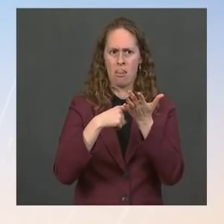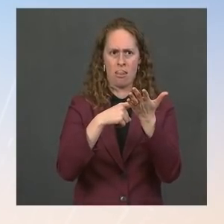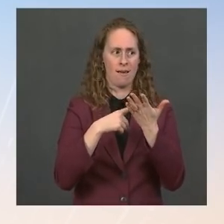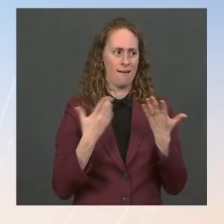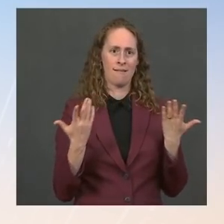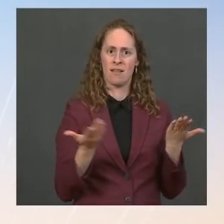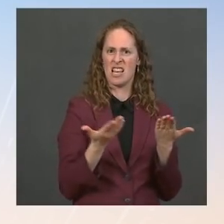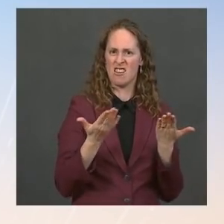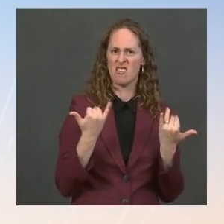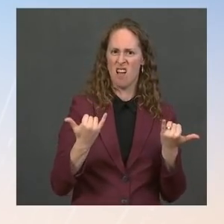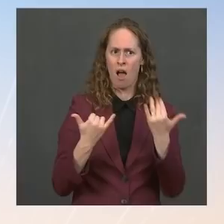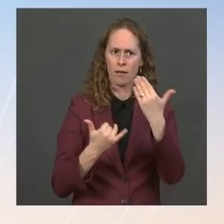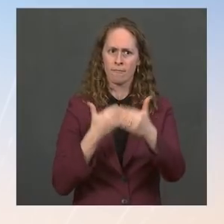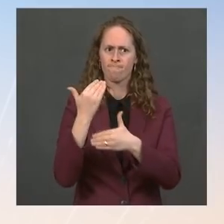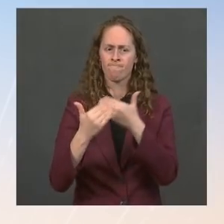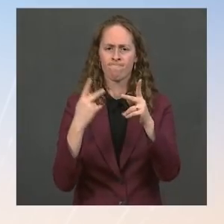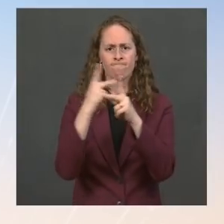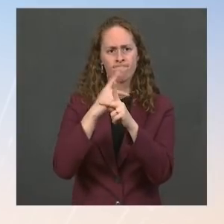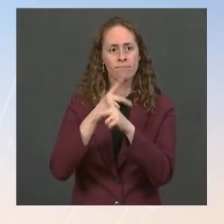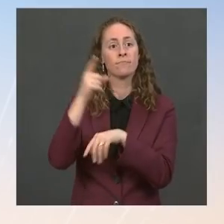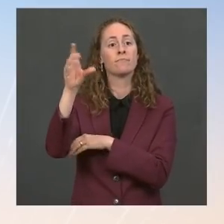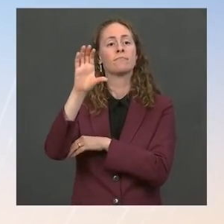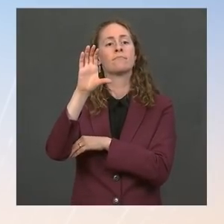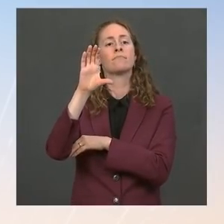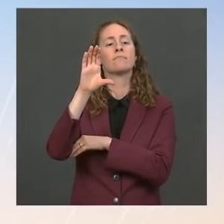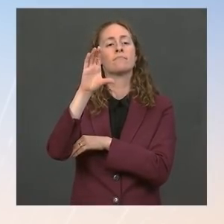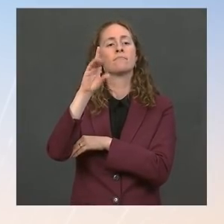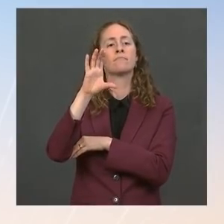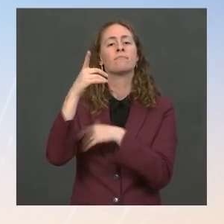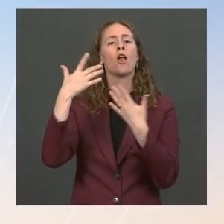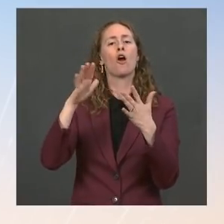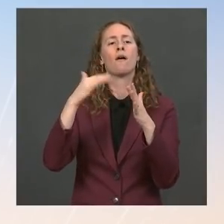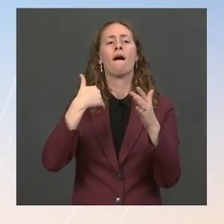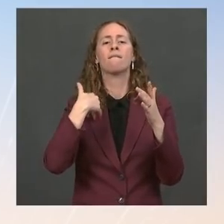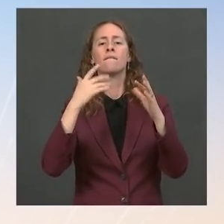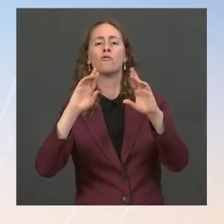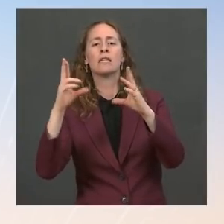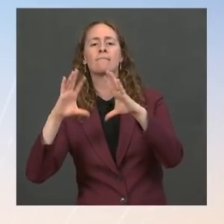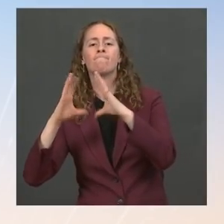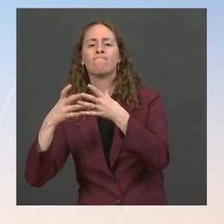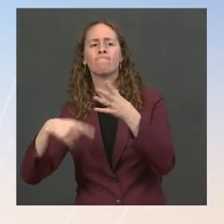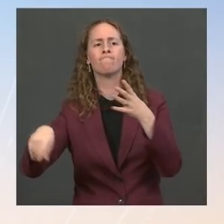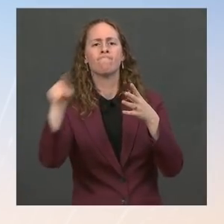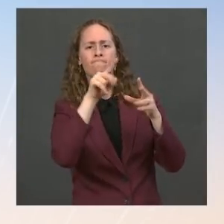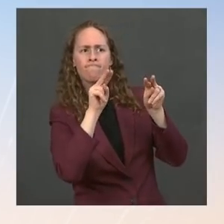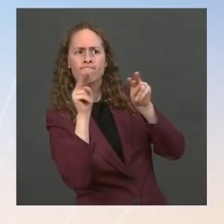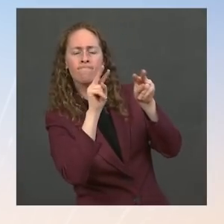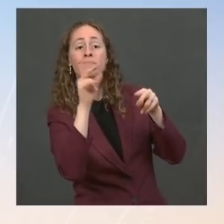CDC is going to issue a contact tracing order that will require airlines to collect comprehensive contact information